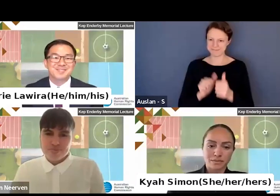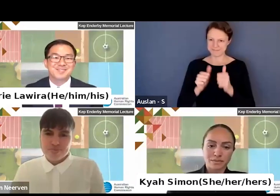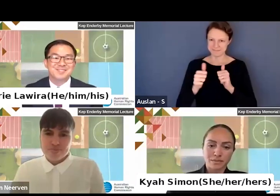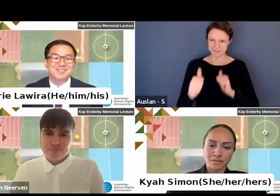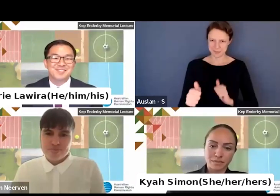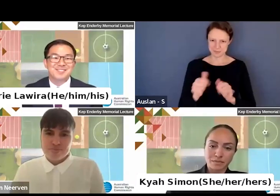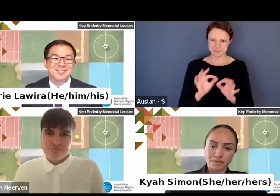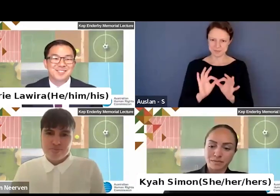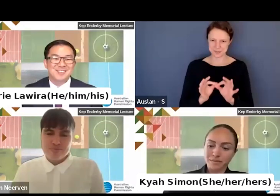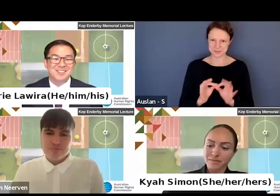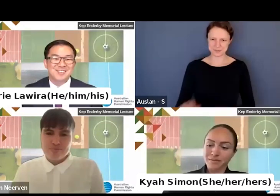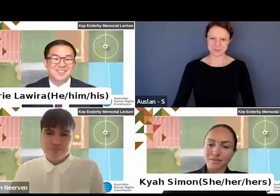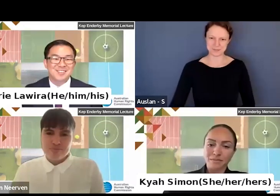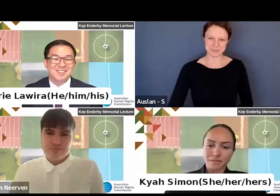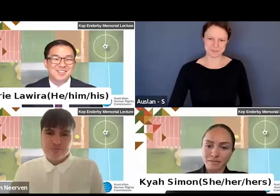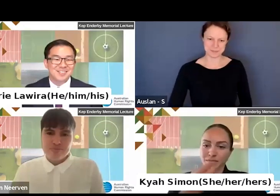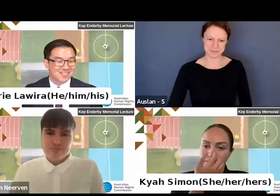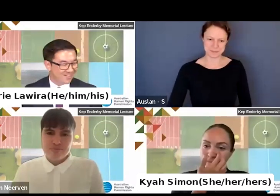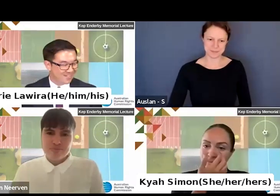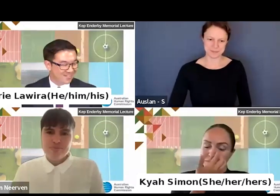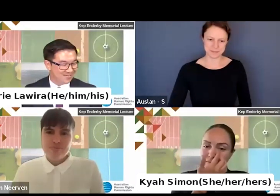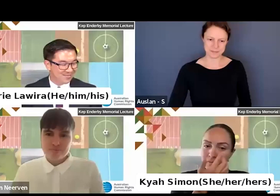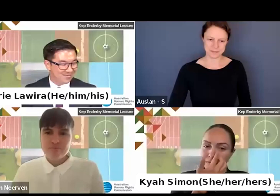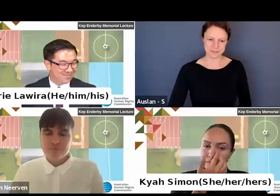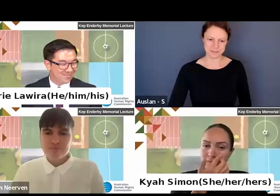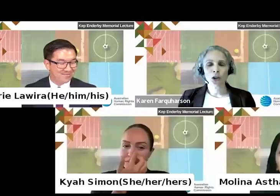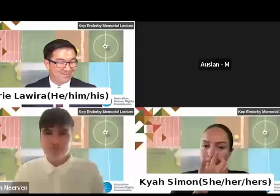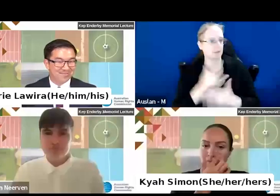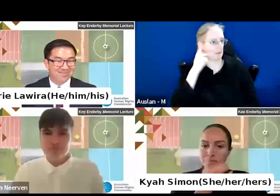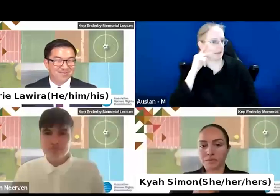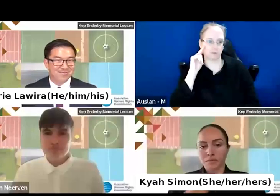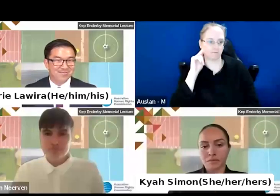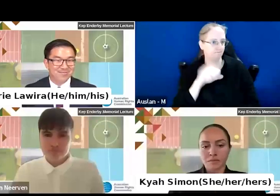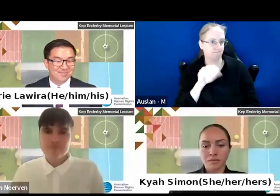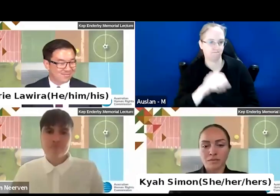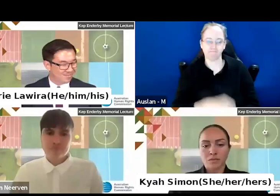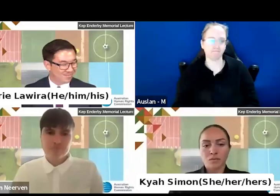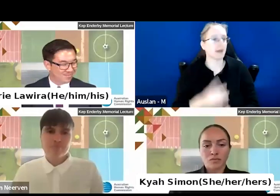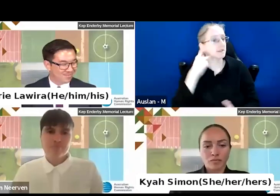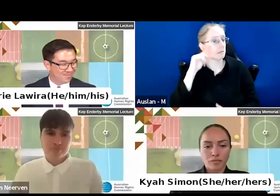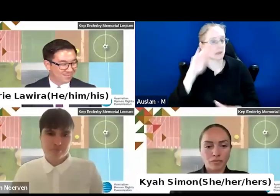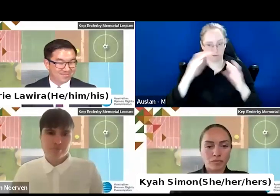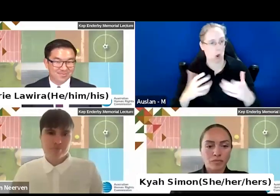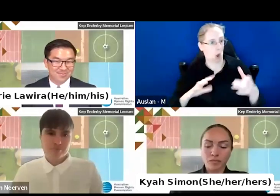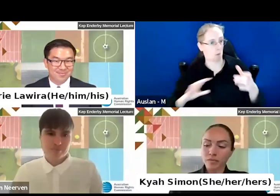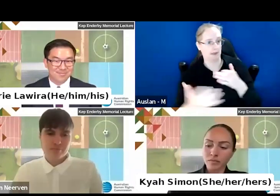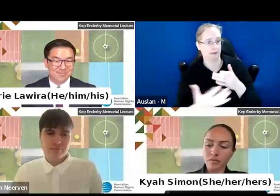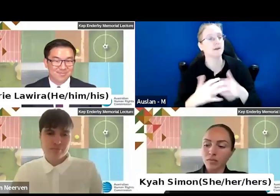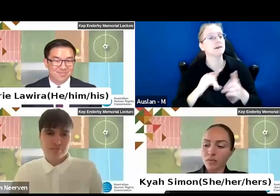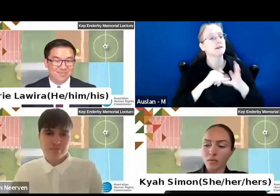Sport is absolutely political and it's political globally. South African government use sport as a vehicle for nation